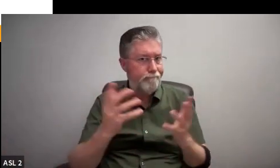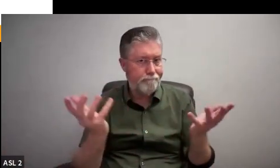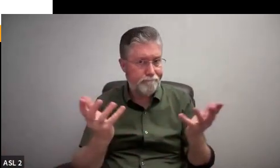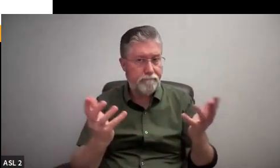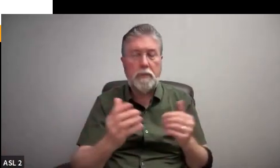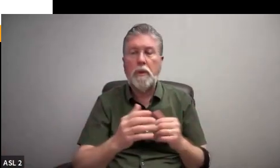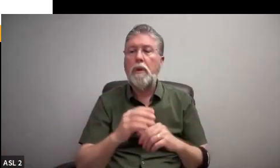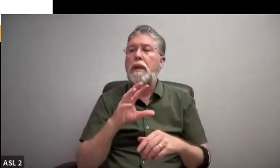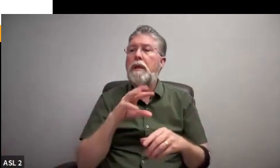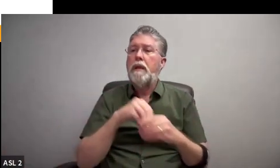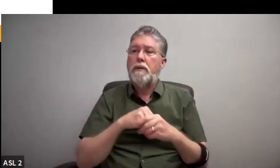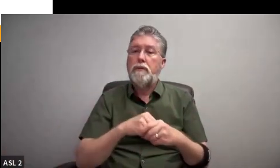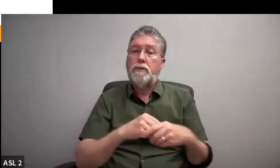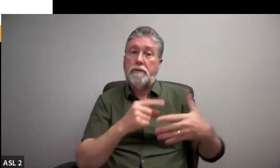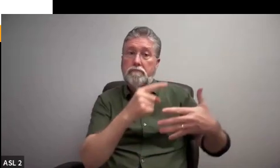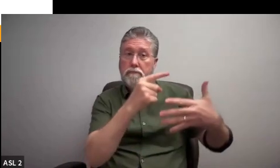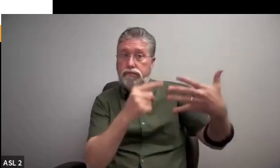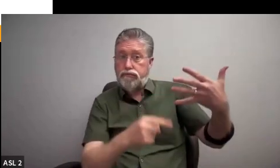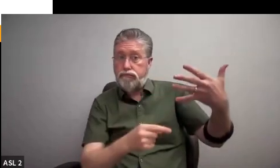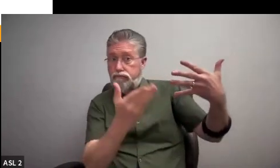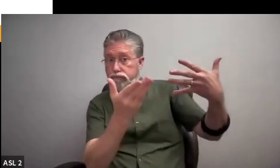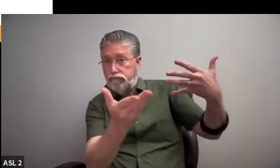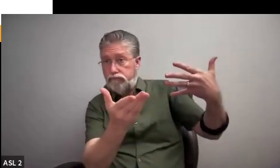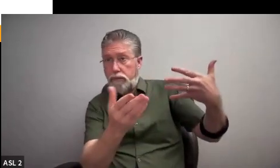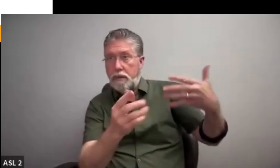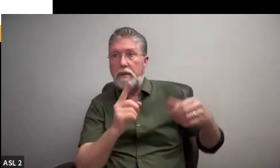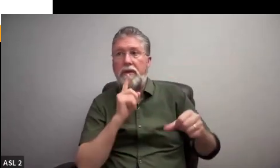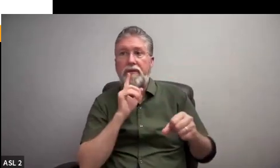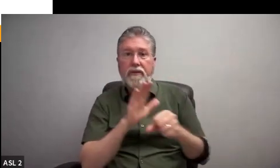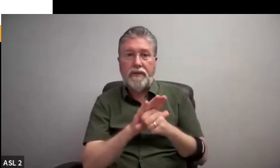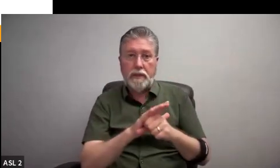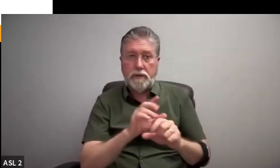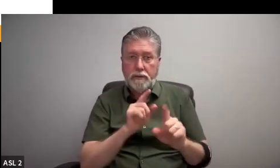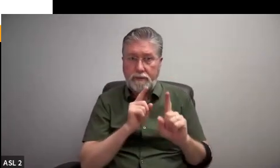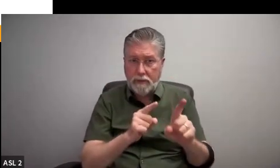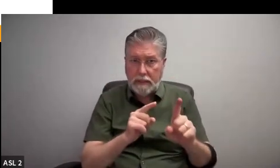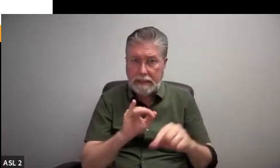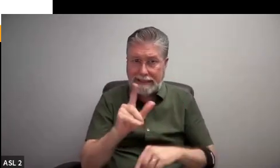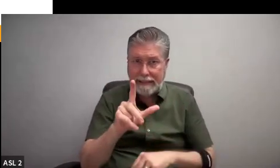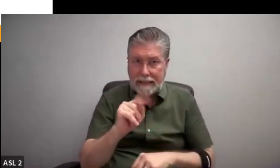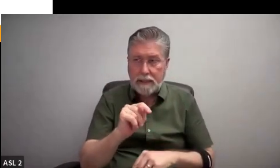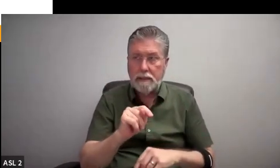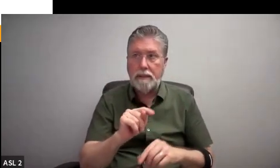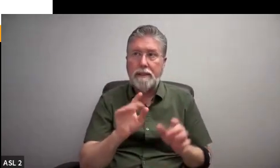includes the following: verification of intent; the narrative, which includes the executive